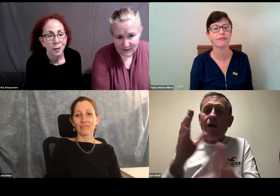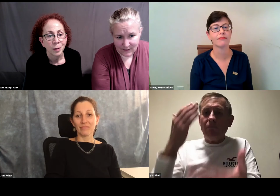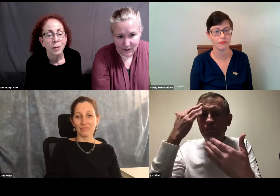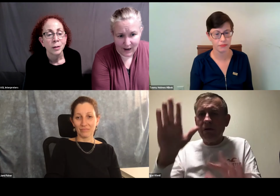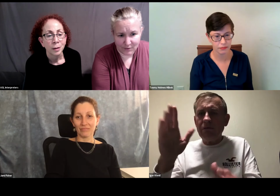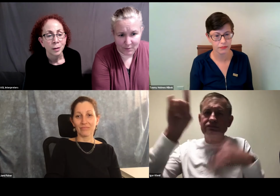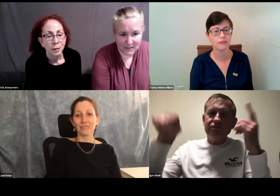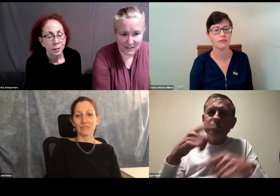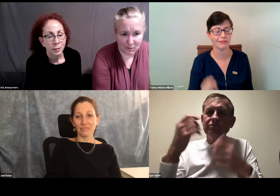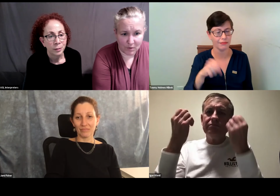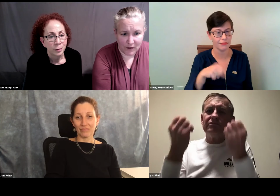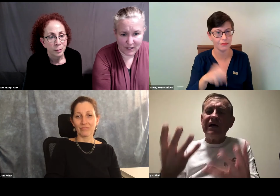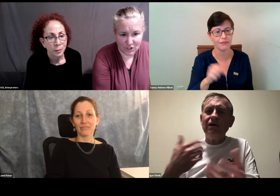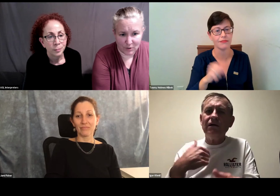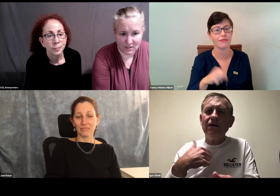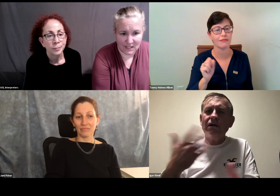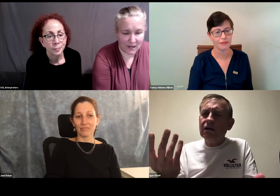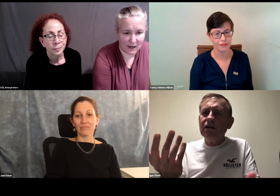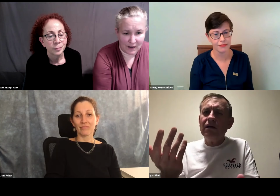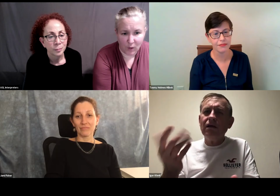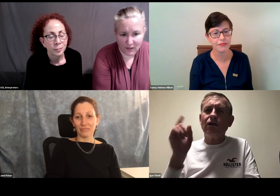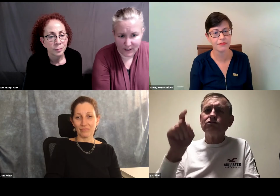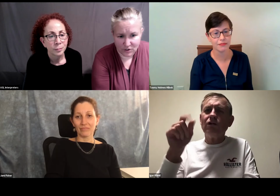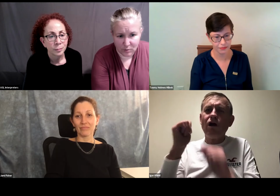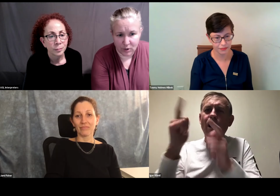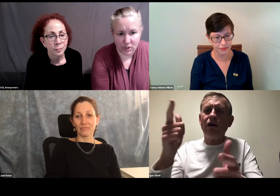There are half the places that won't provide interpreters they might not have qualified interpreters,